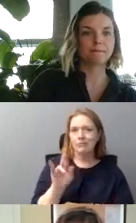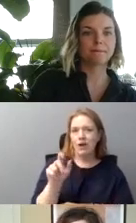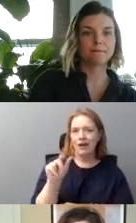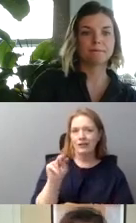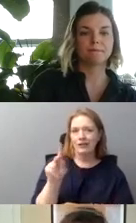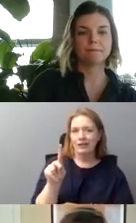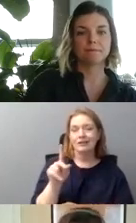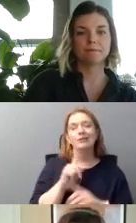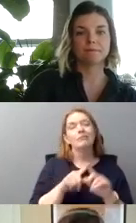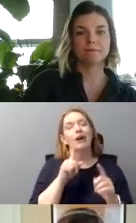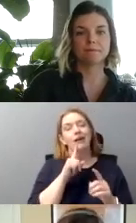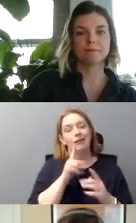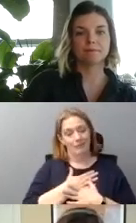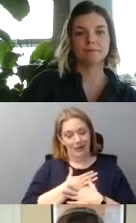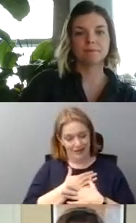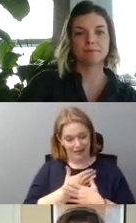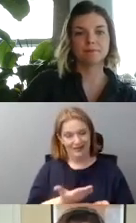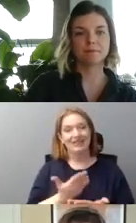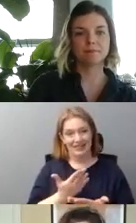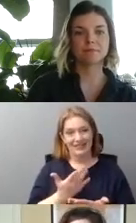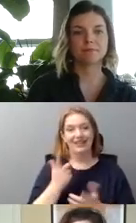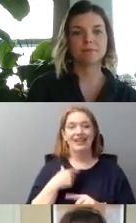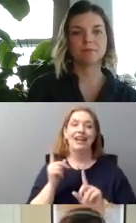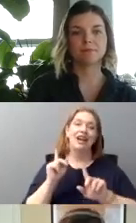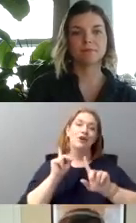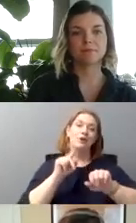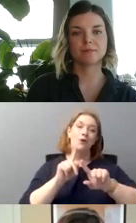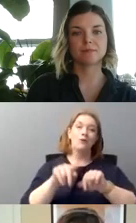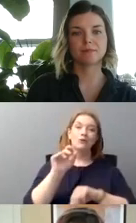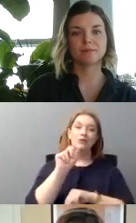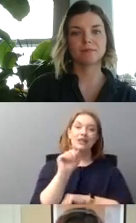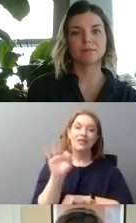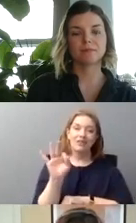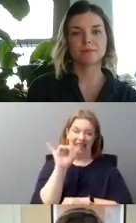to San Francisco that October was a sort of homecoming for me. Two decades earlier